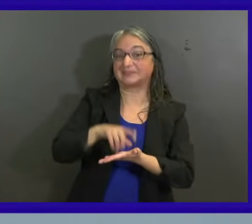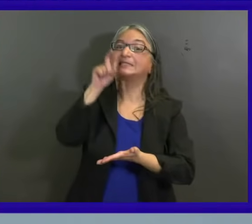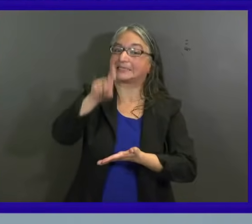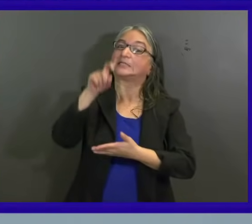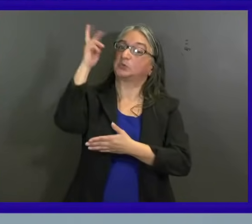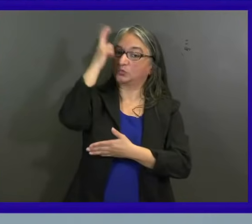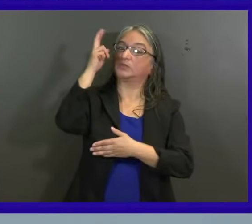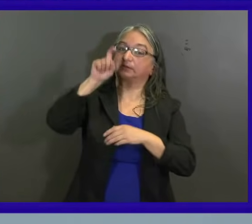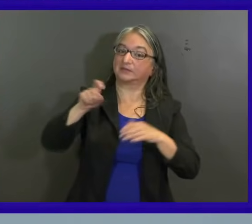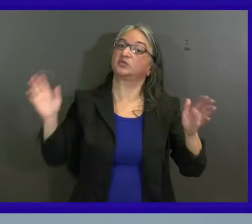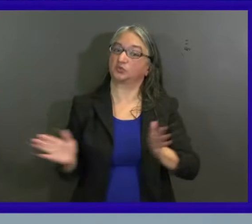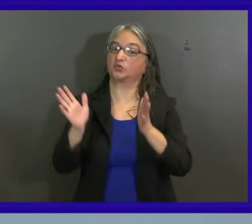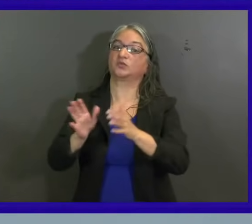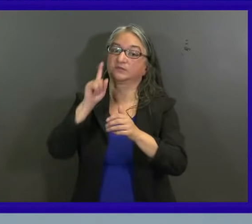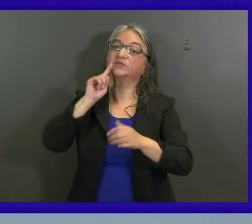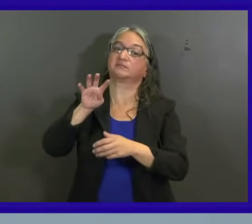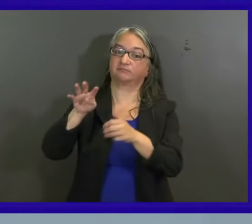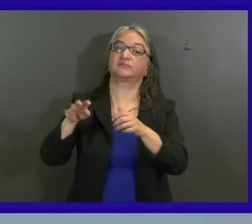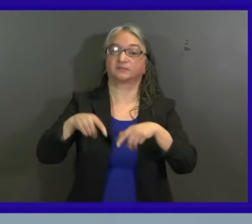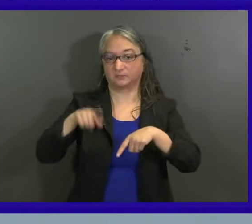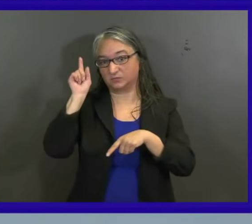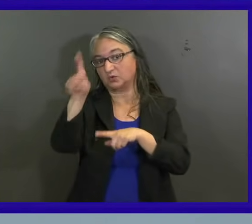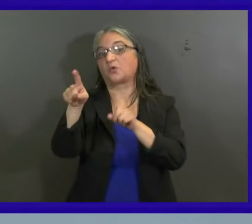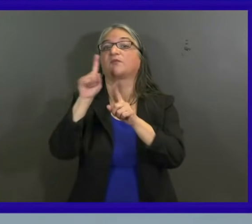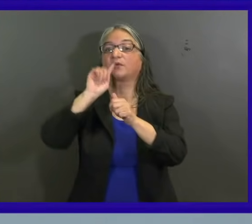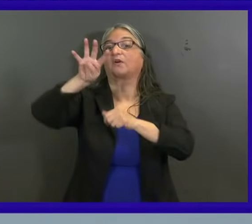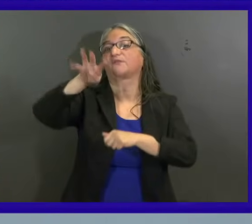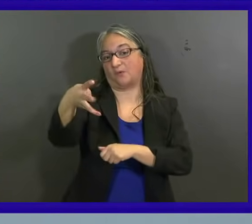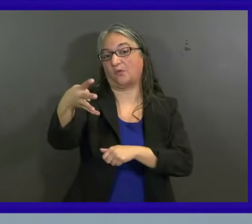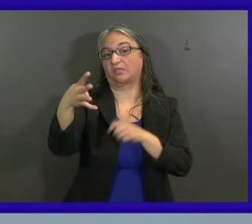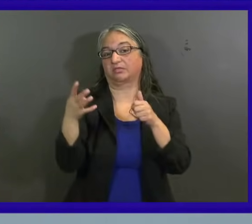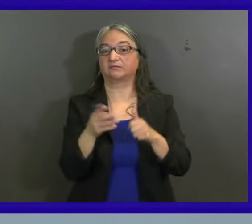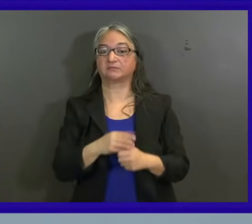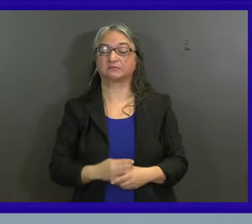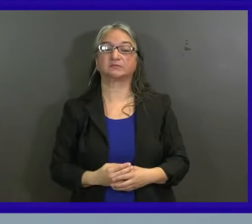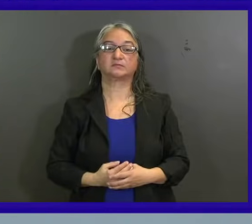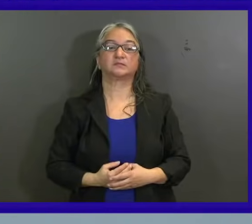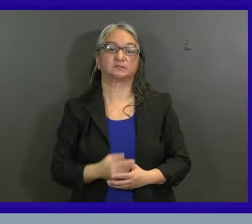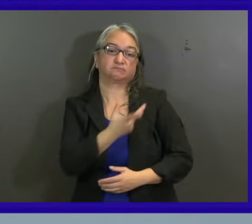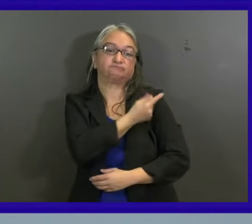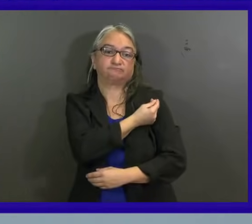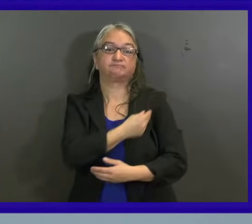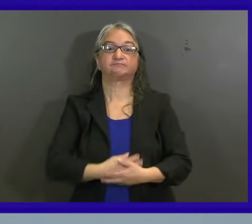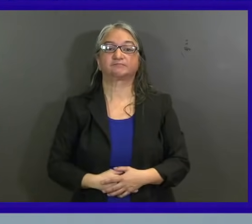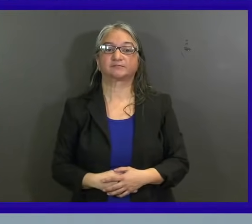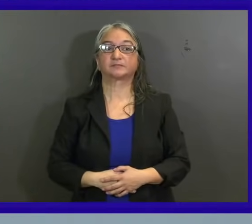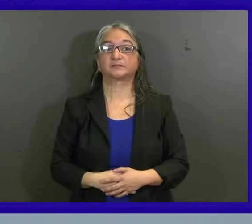i want uh to take things a step further in light of what we now know about omicron's spread in